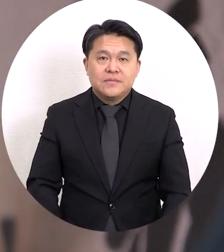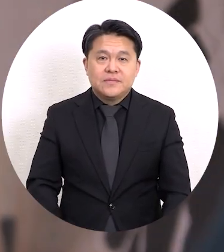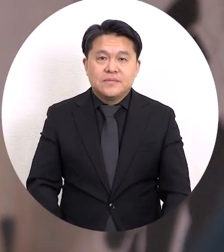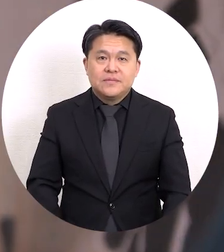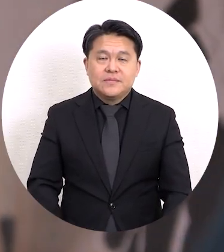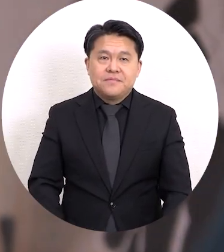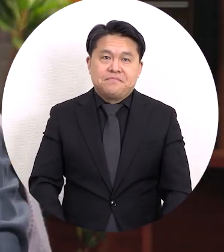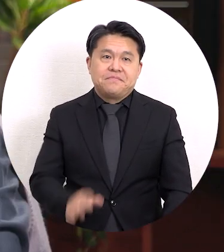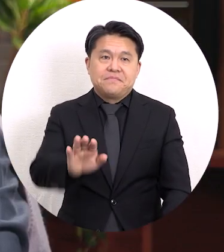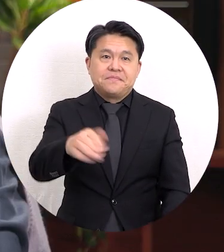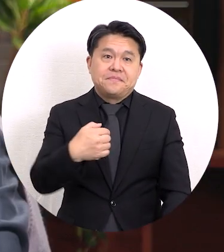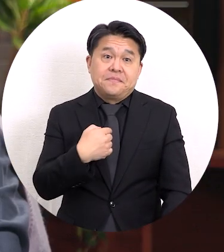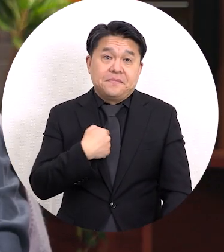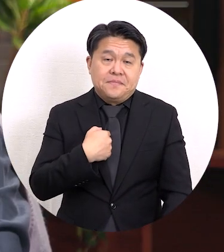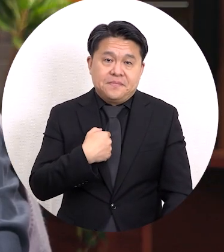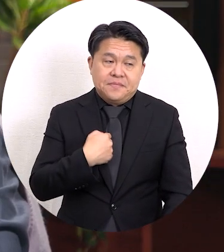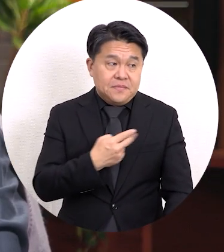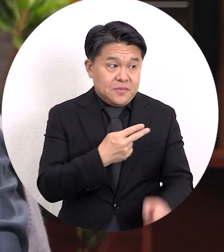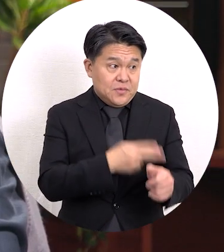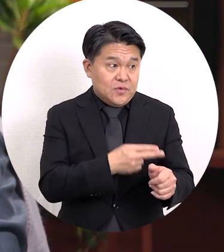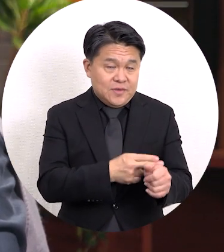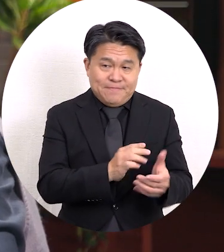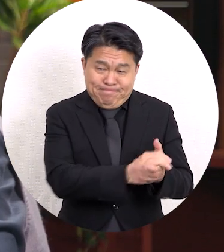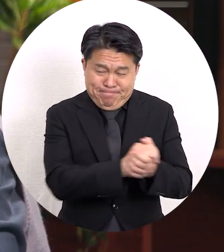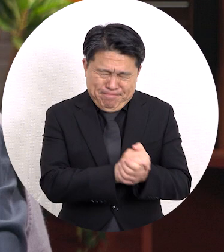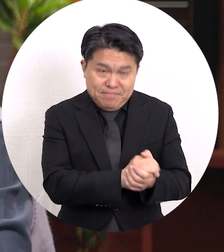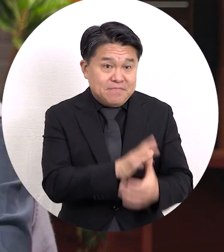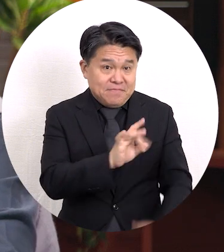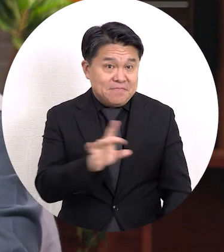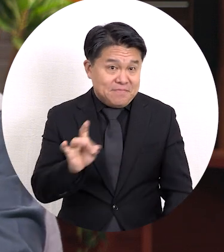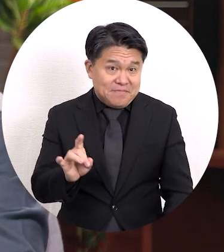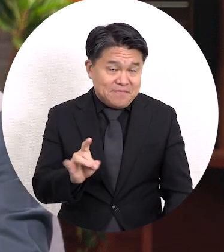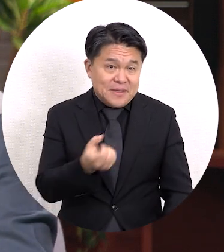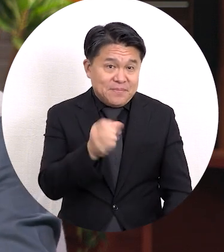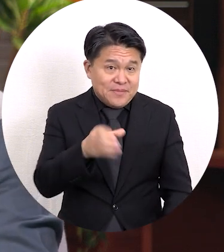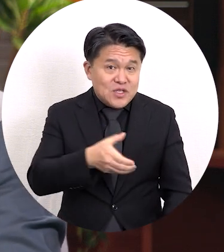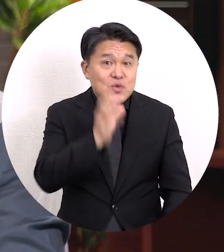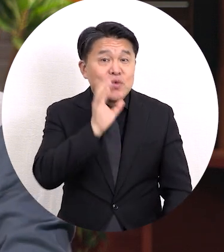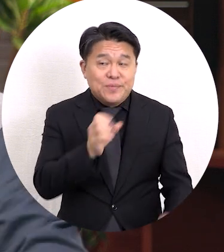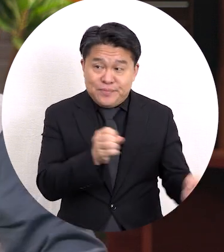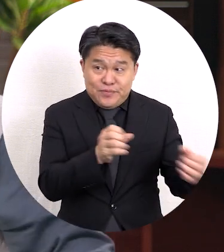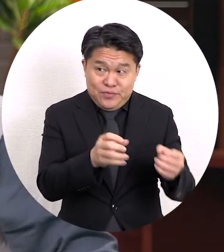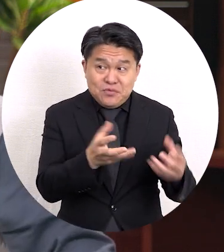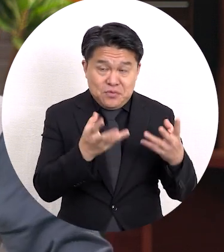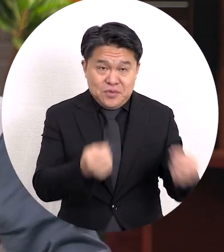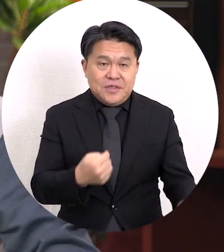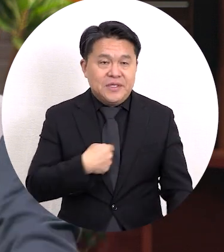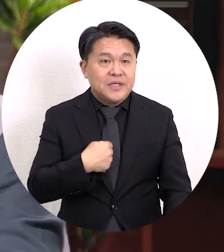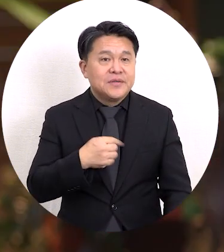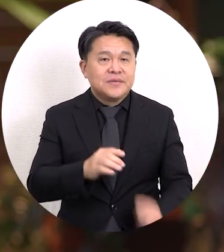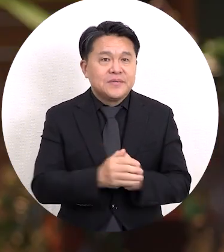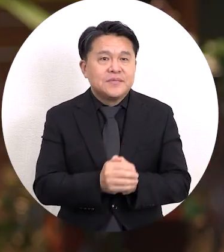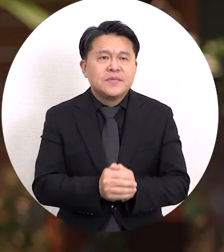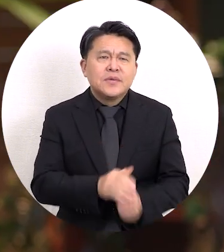Since I’m close friends with Professor Dae-Ik Jang... When we occasionally have a beer together, I often say, "How can you talk about